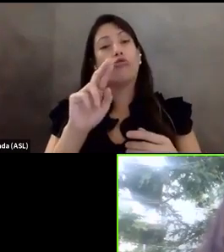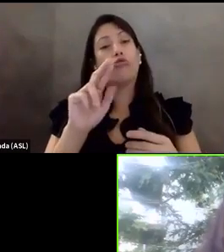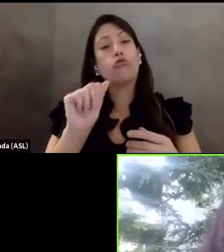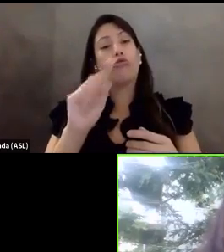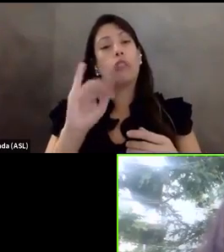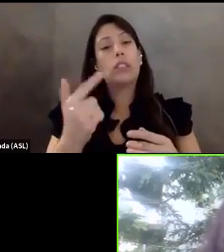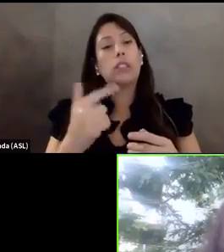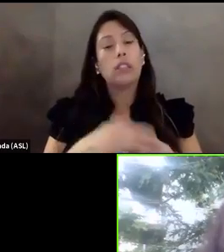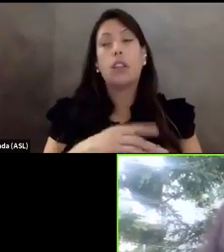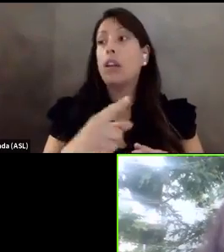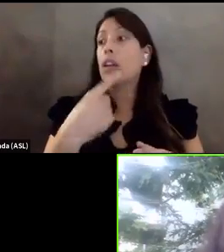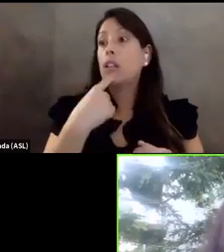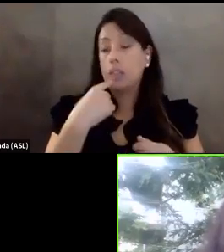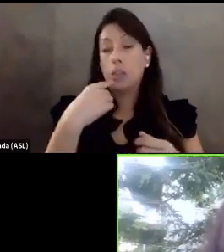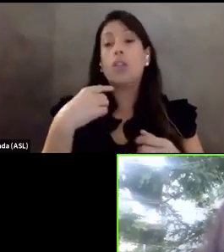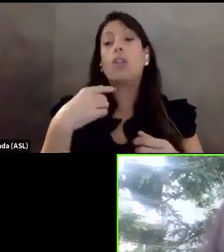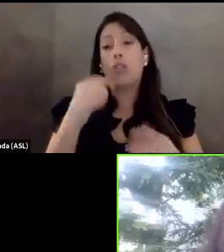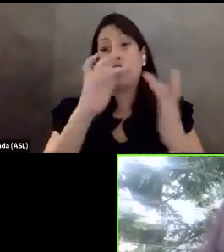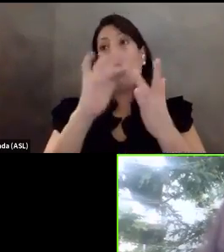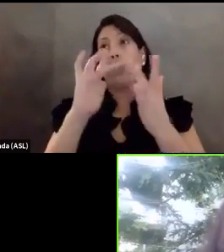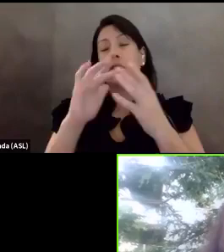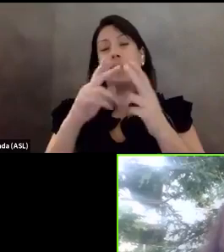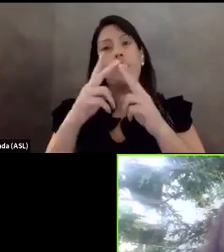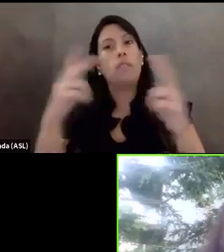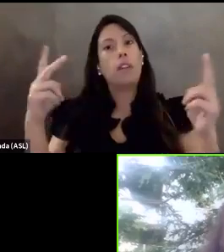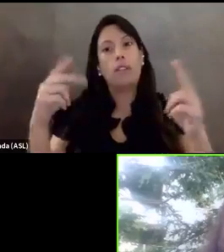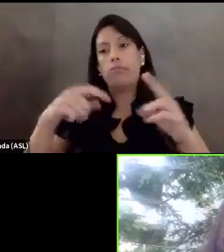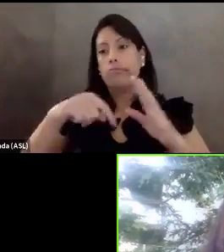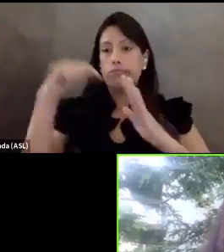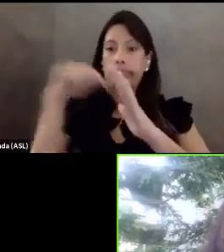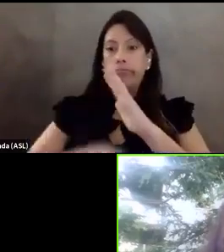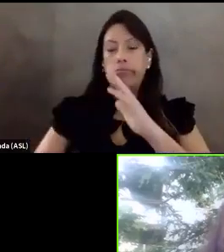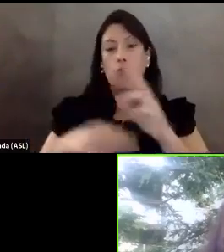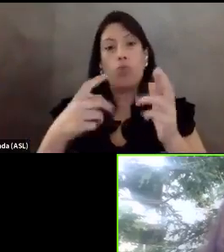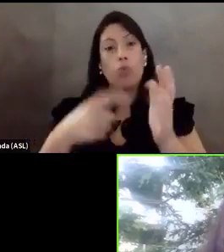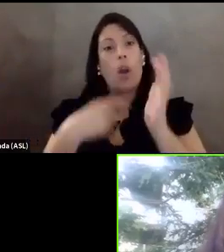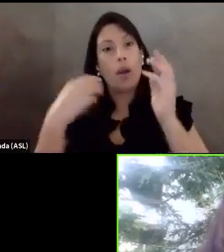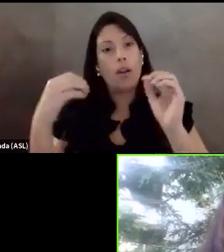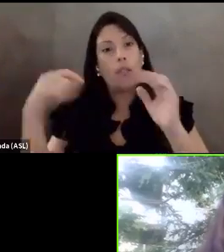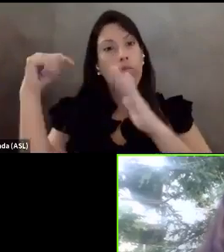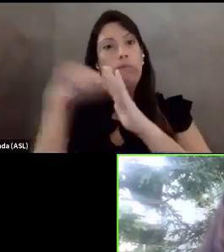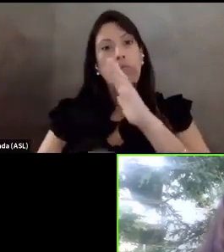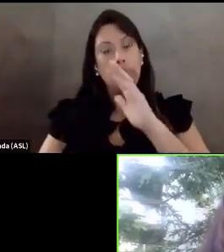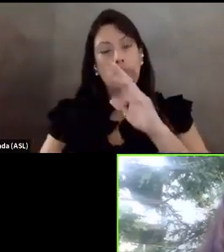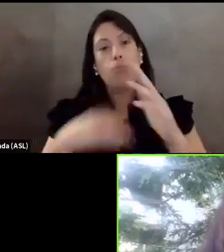resource intensive process, that is why County, we have